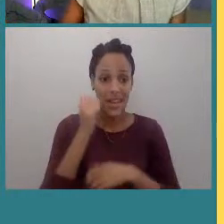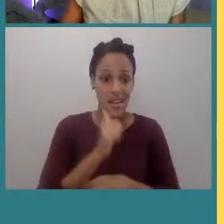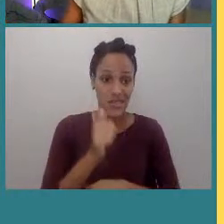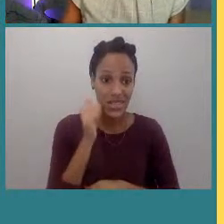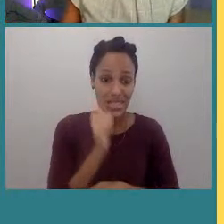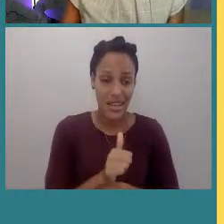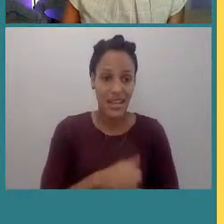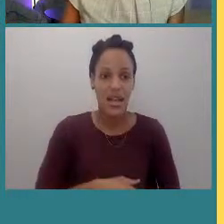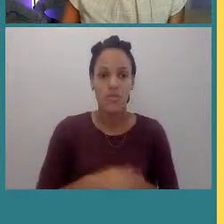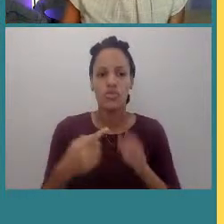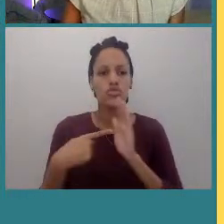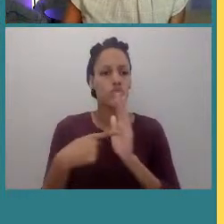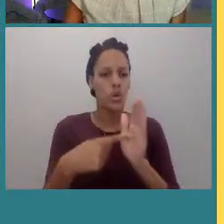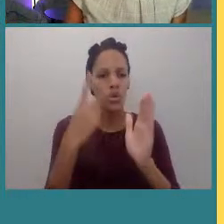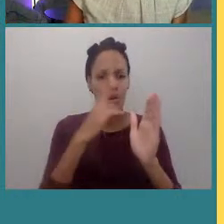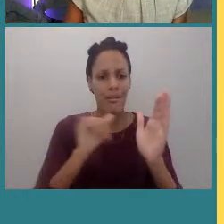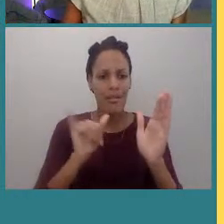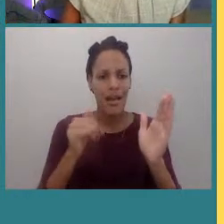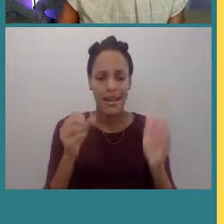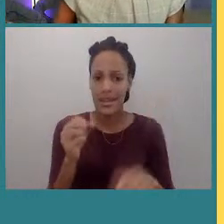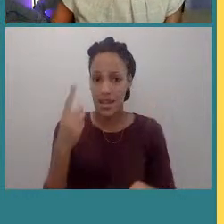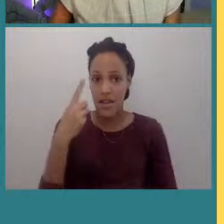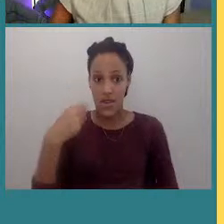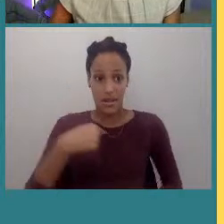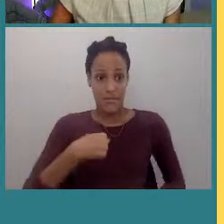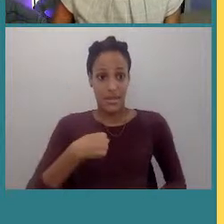I'm going to show you what this looks like is a creator that has been intentional about